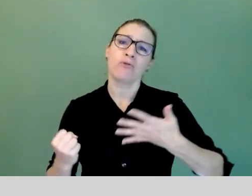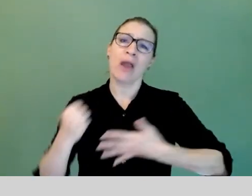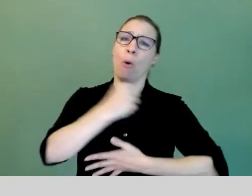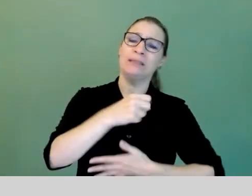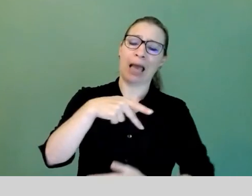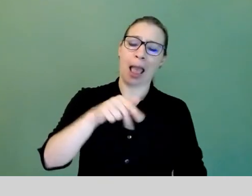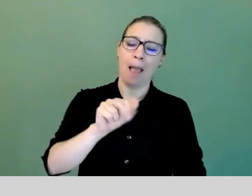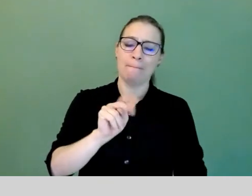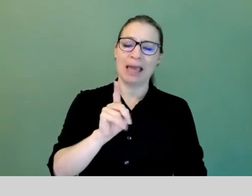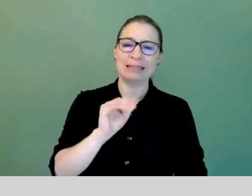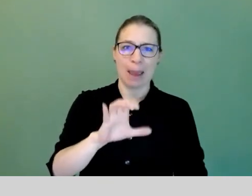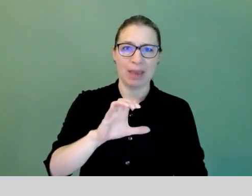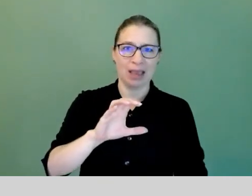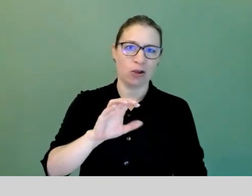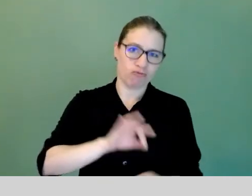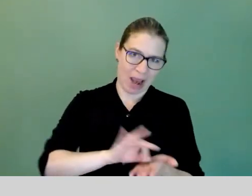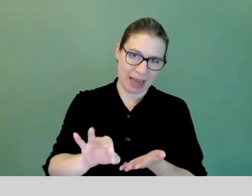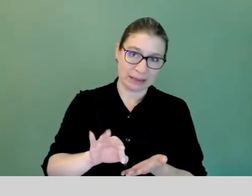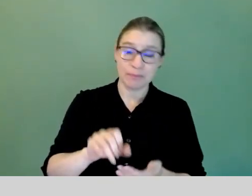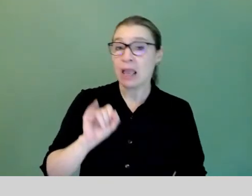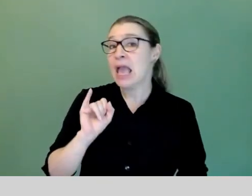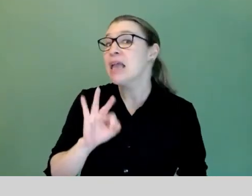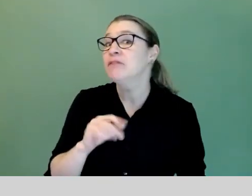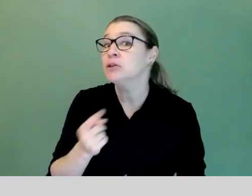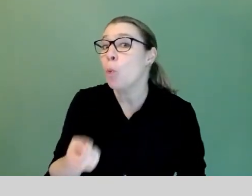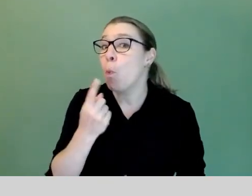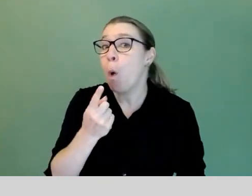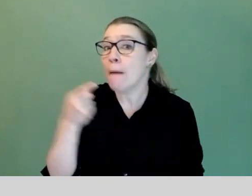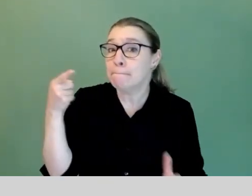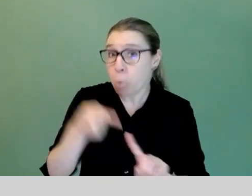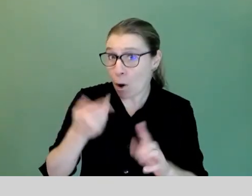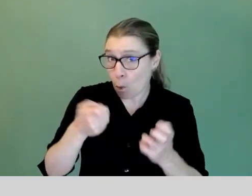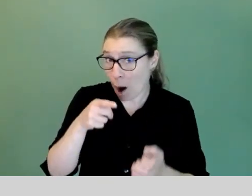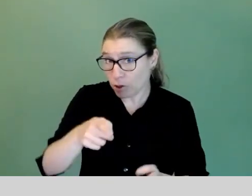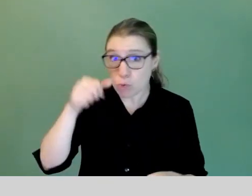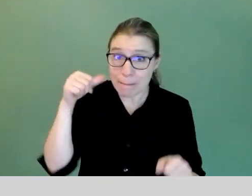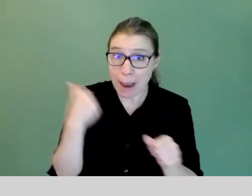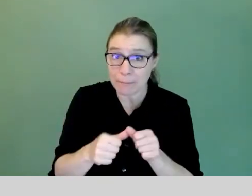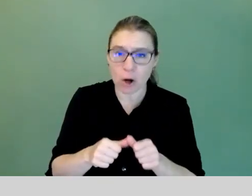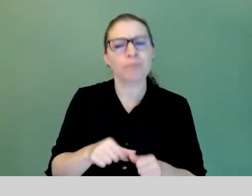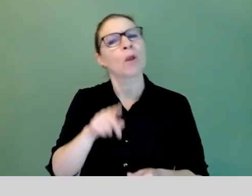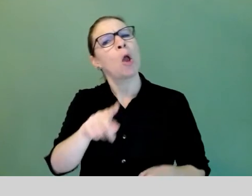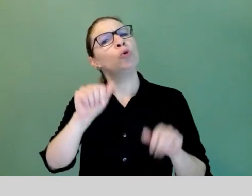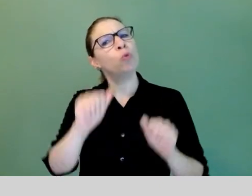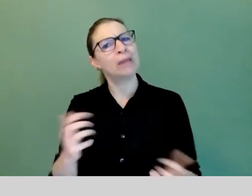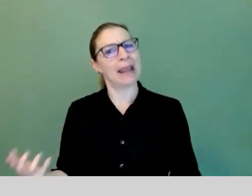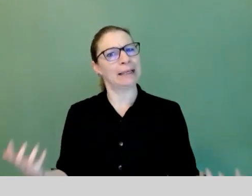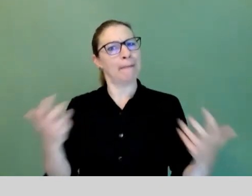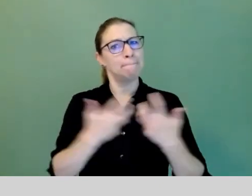Prioritizing Pandemic Rates with Python. If there's one thing that I want you to take away it's that